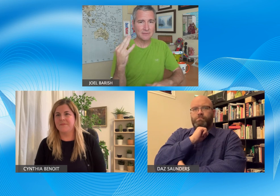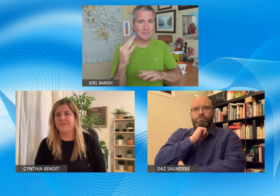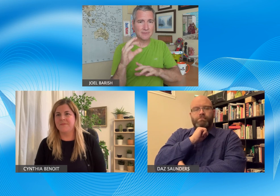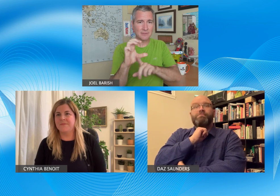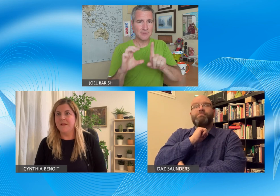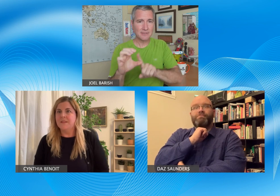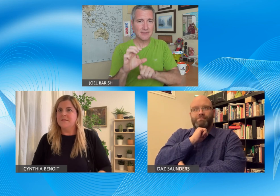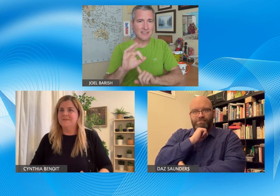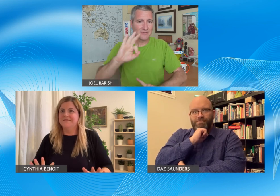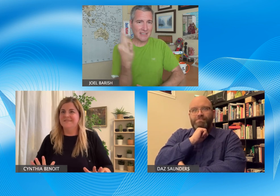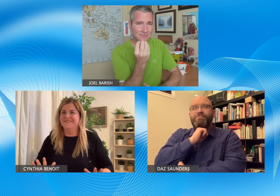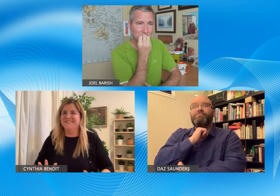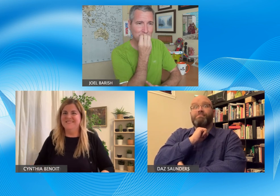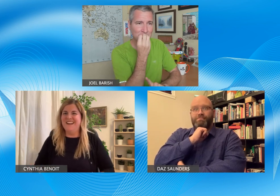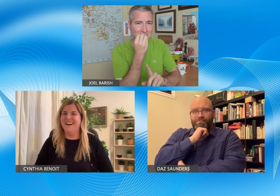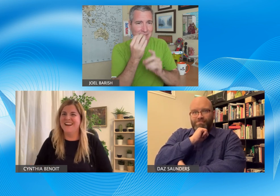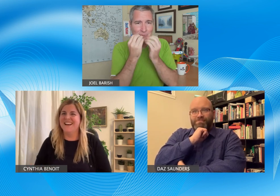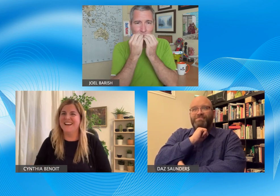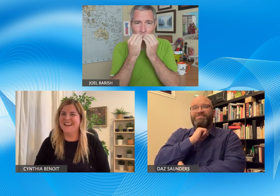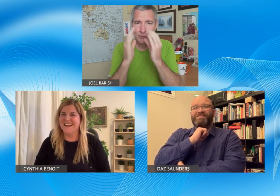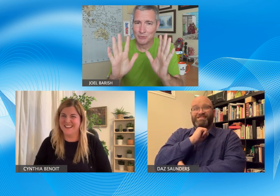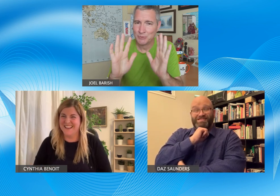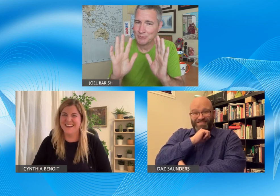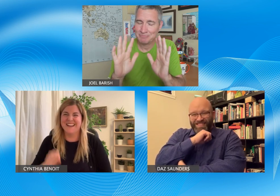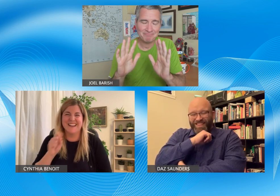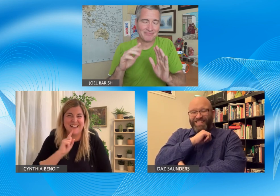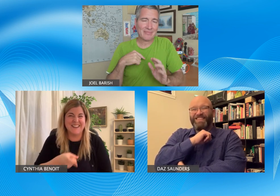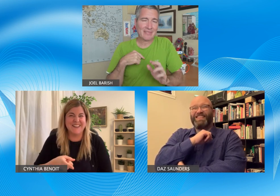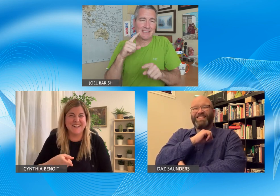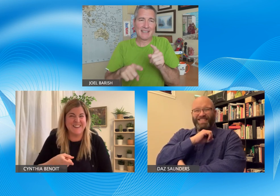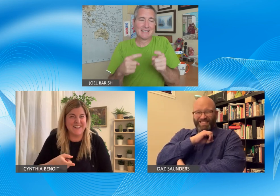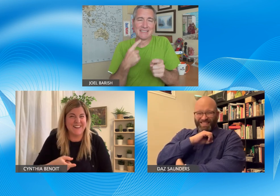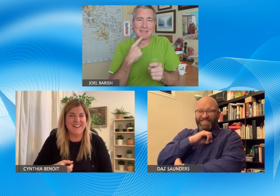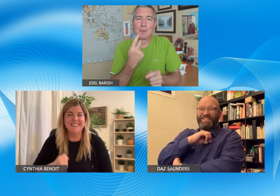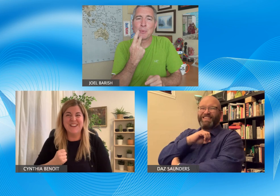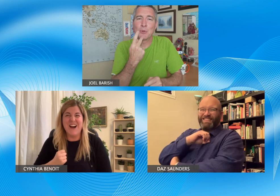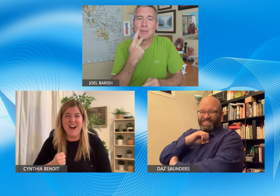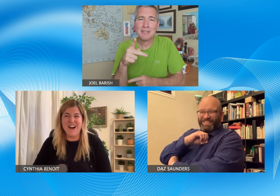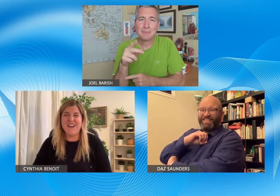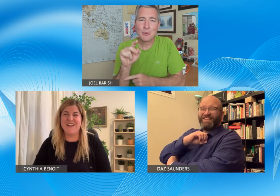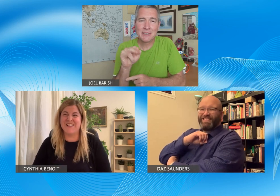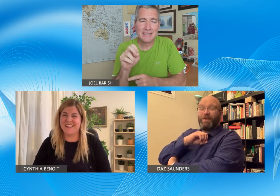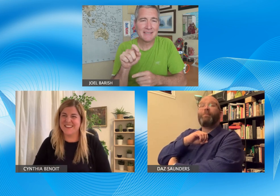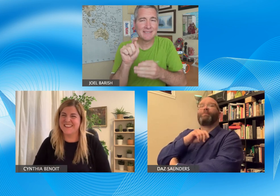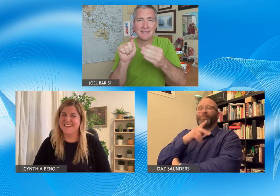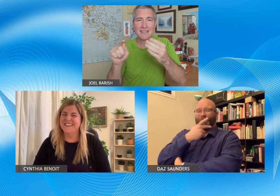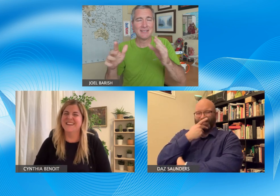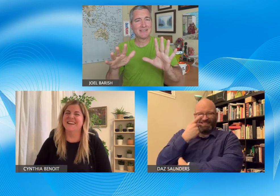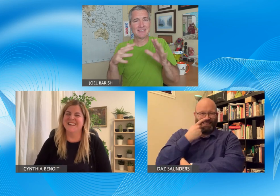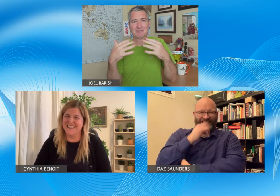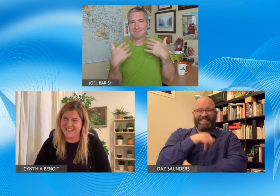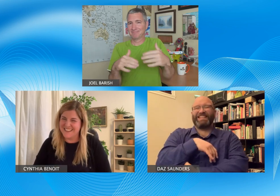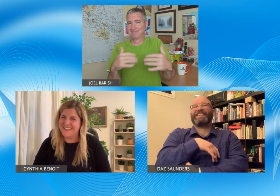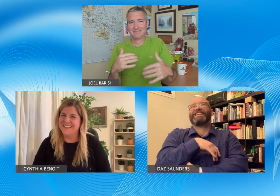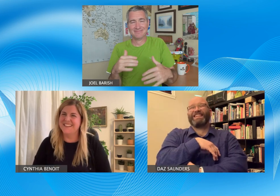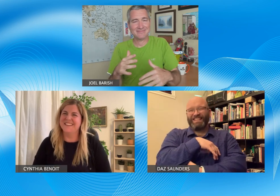French cuisine is amazing. Even poutine couldn’t disappoint me.